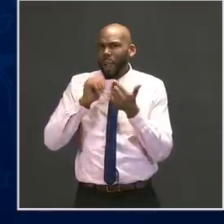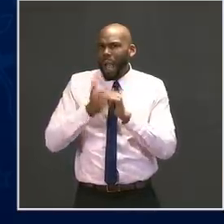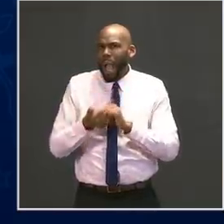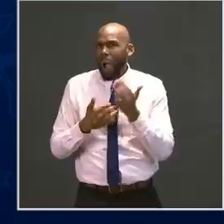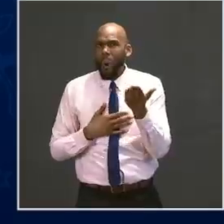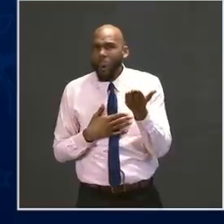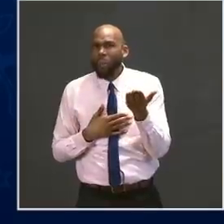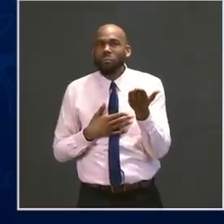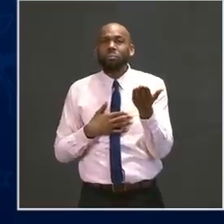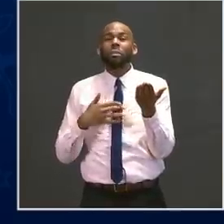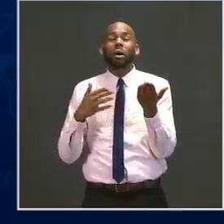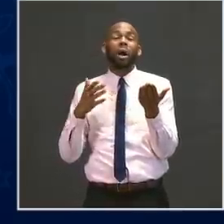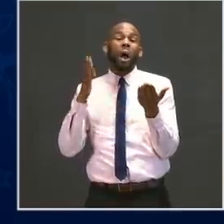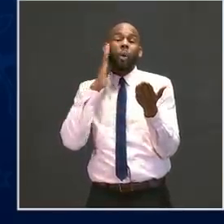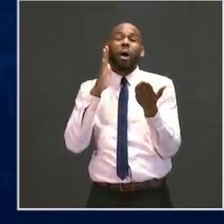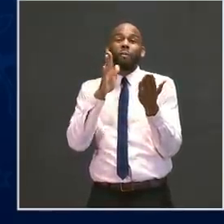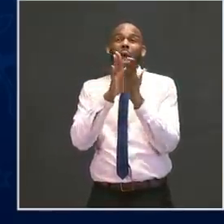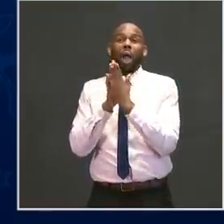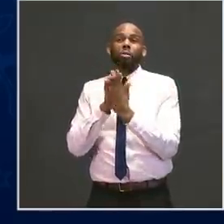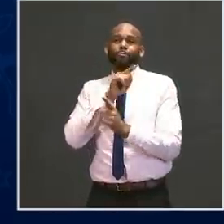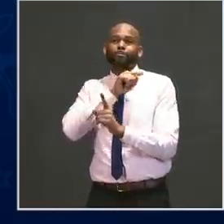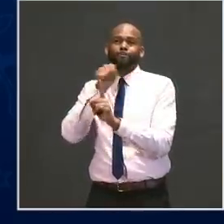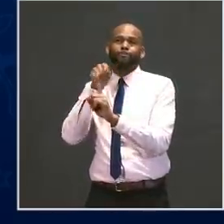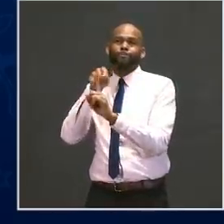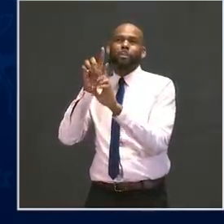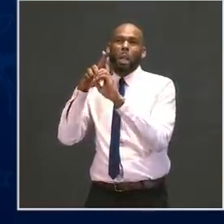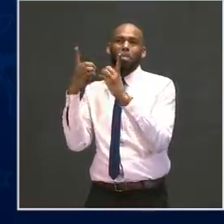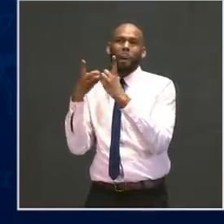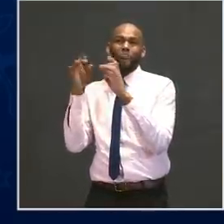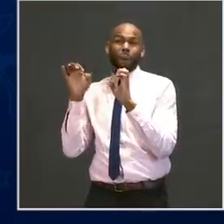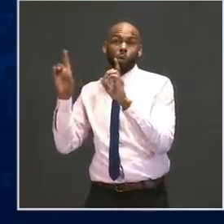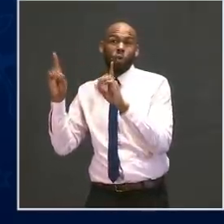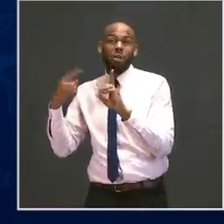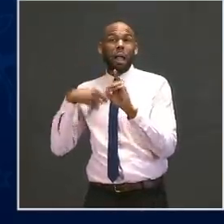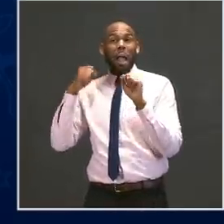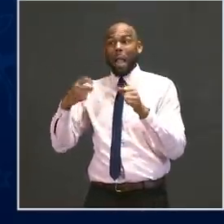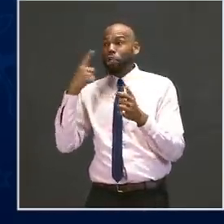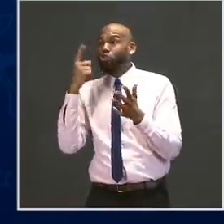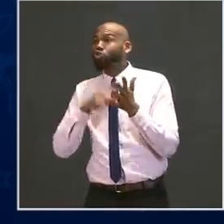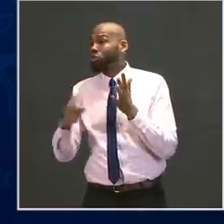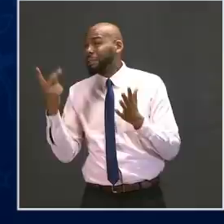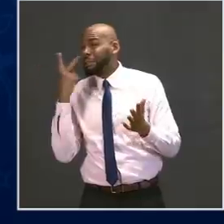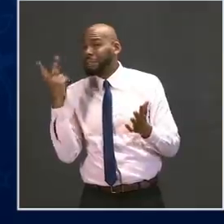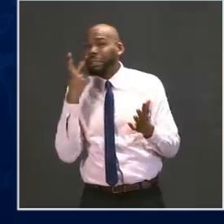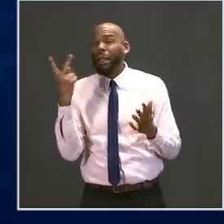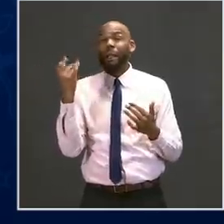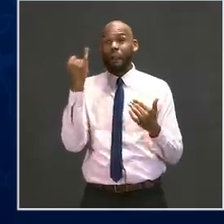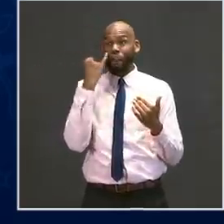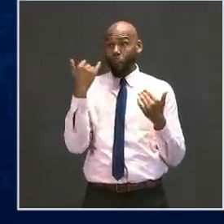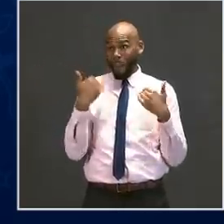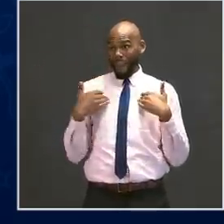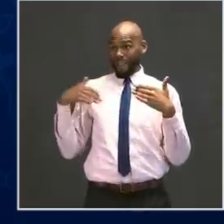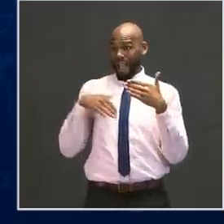or I would defer you to the Department of Education. I'm also happy to check and see if that's data that we have access to.